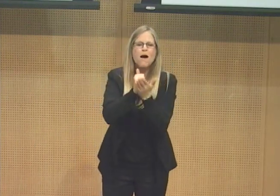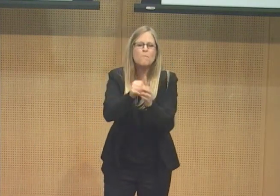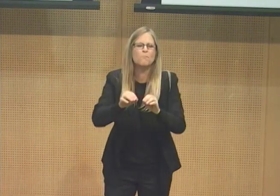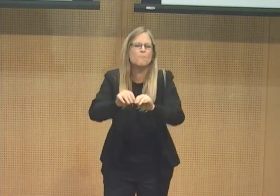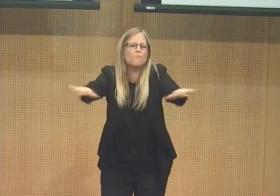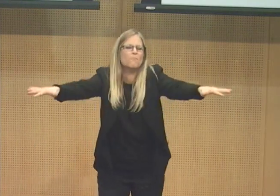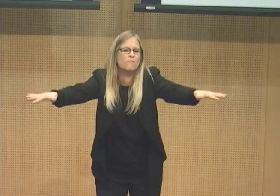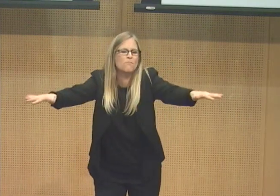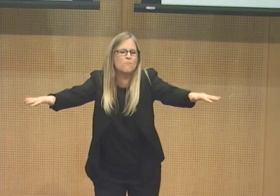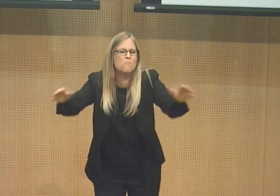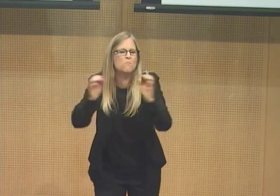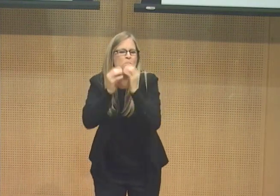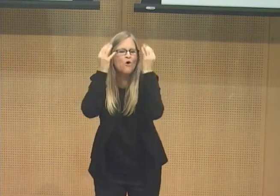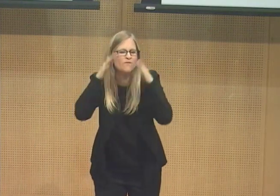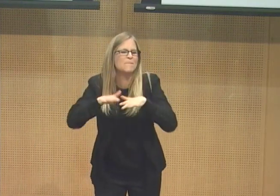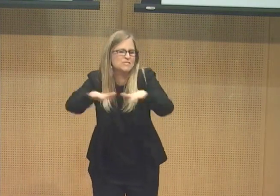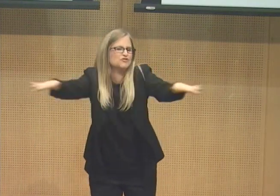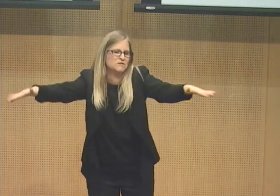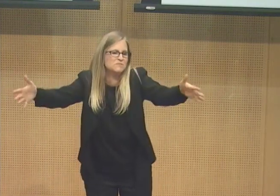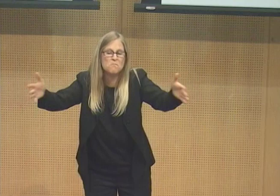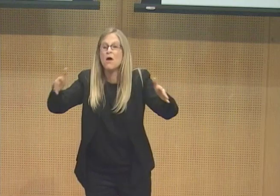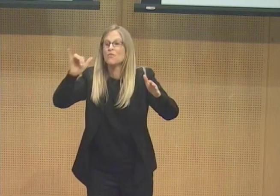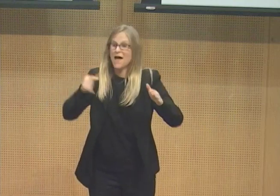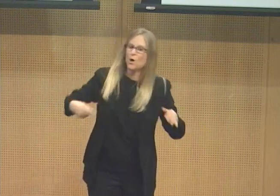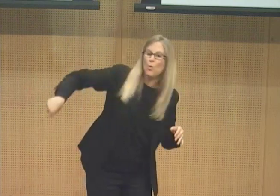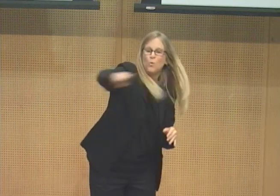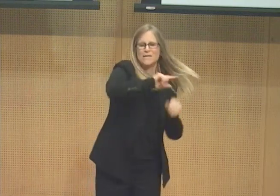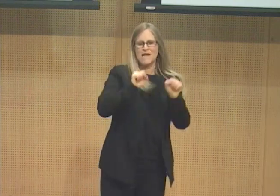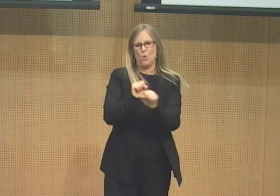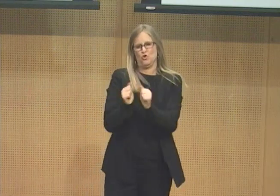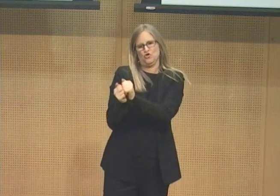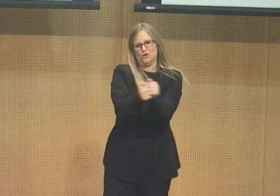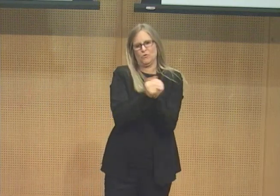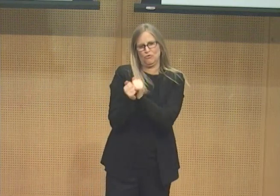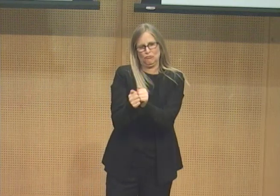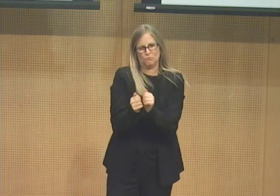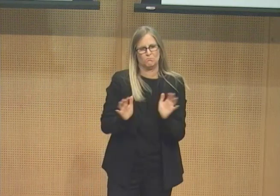and in that case, there would probably be greater dissemination to the community, but it is